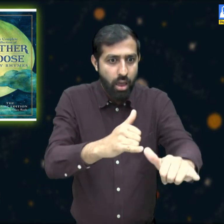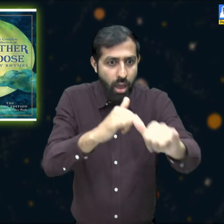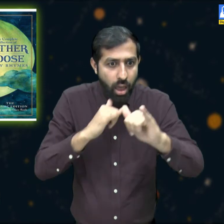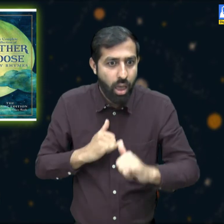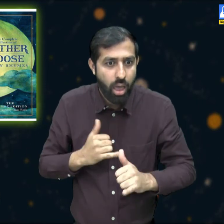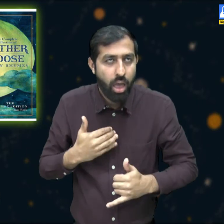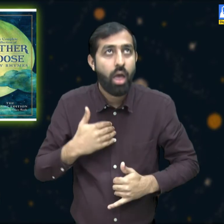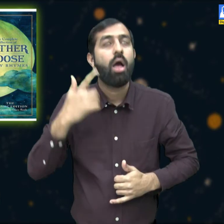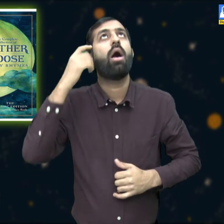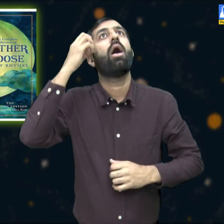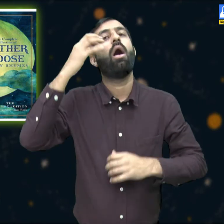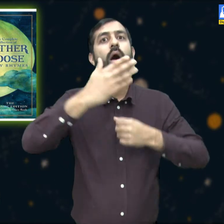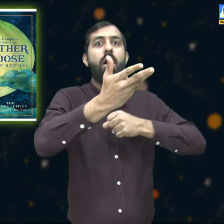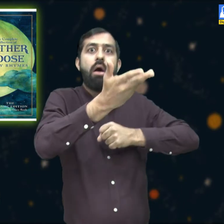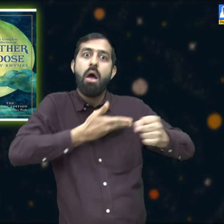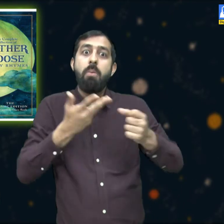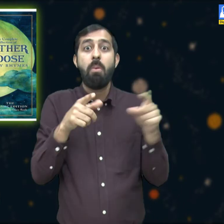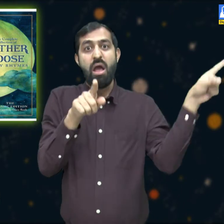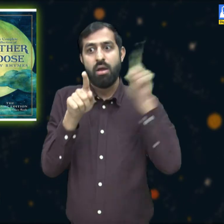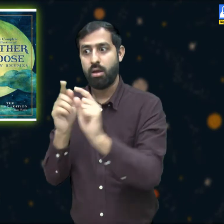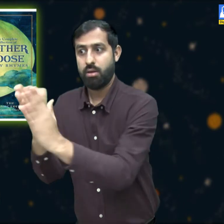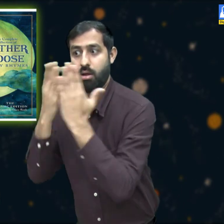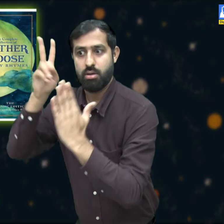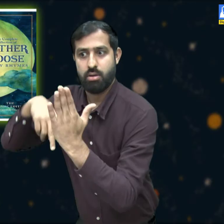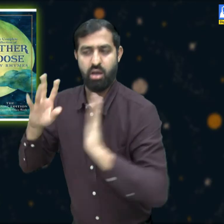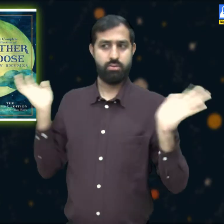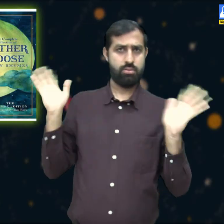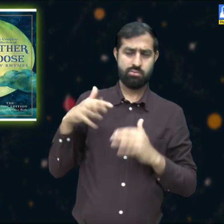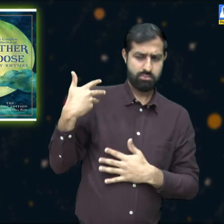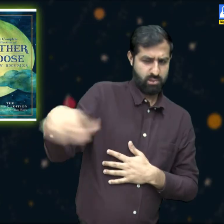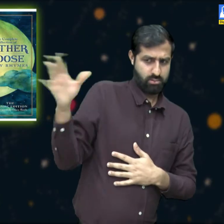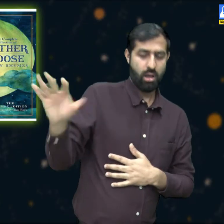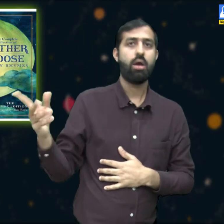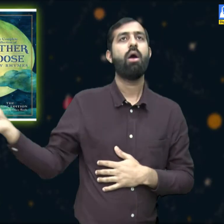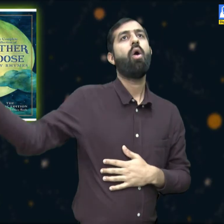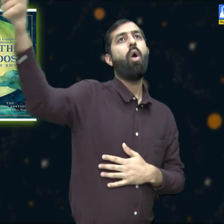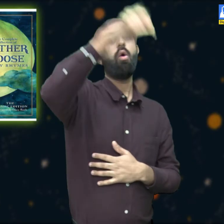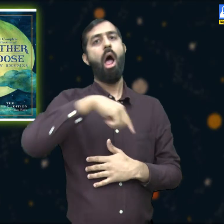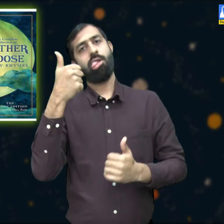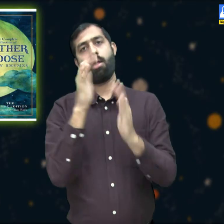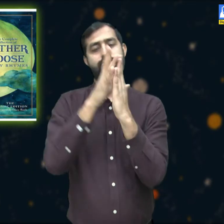It was the book in which they read the poem Humpty Dumpty and believed that the earthlings are planning to kill them.